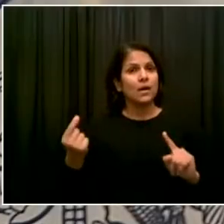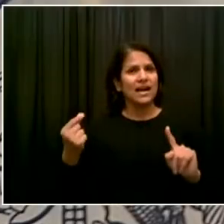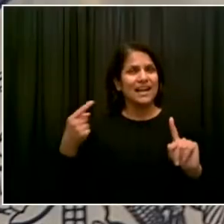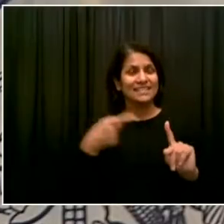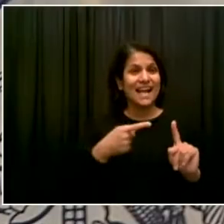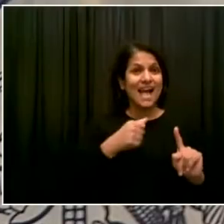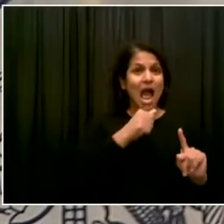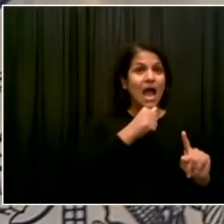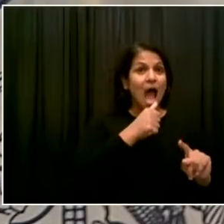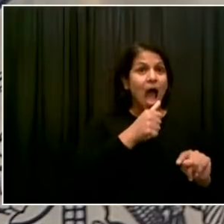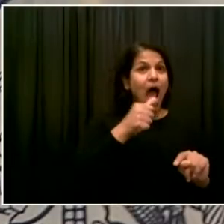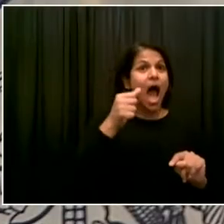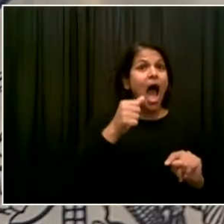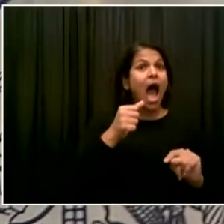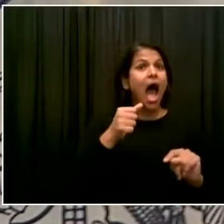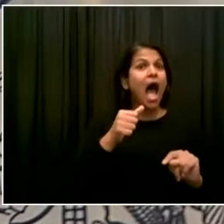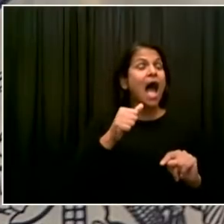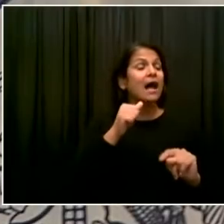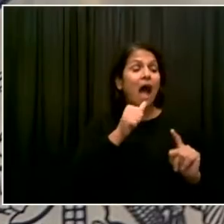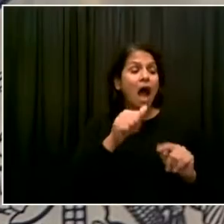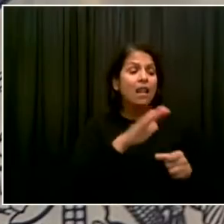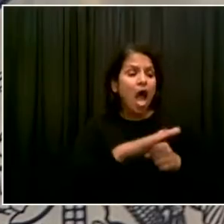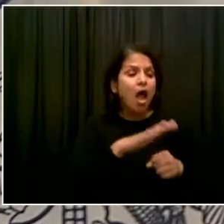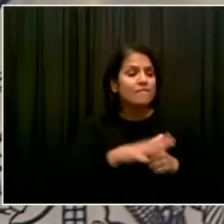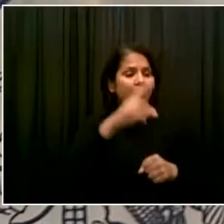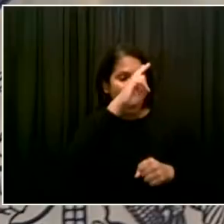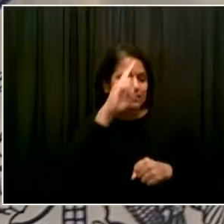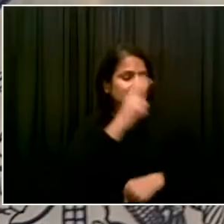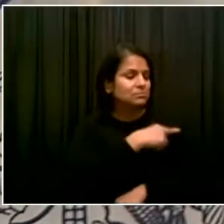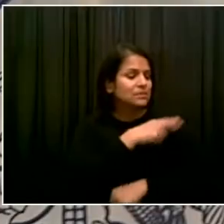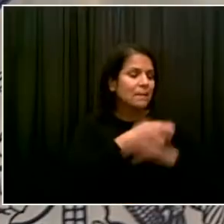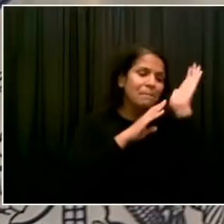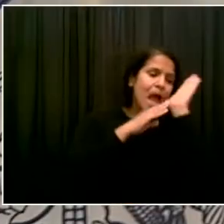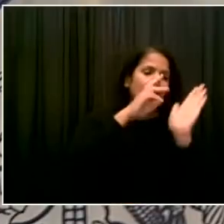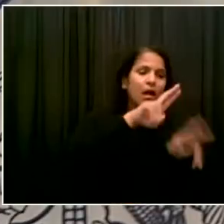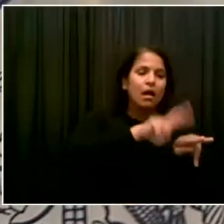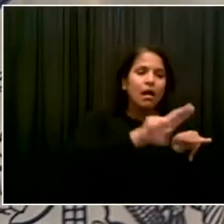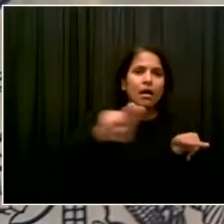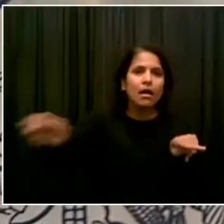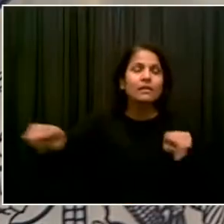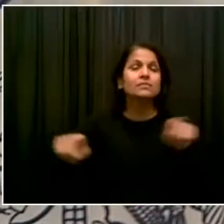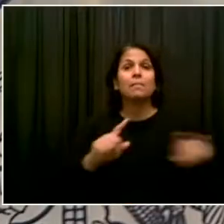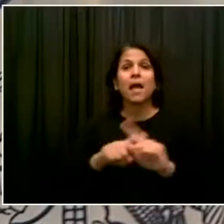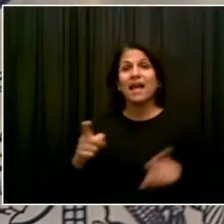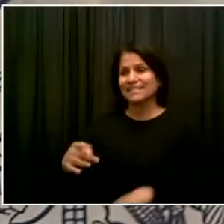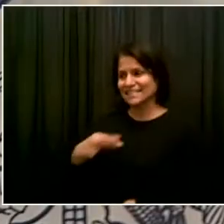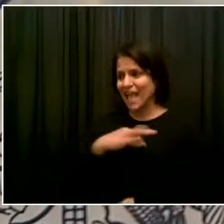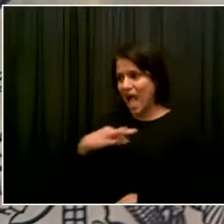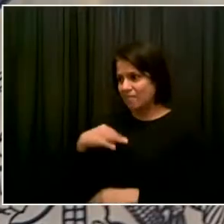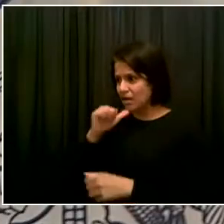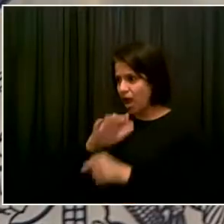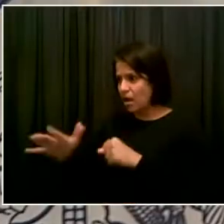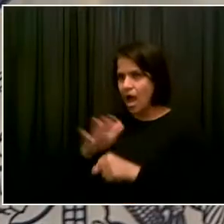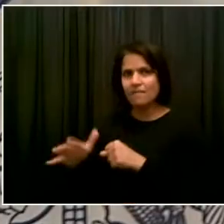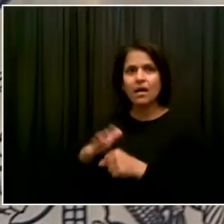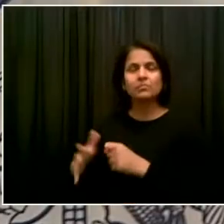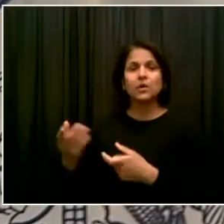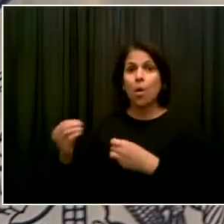HE IS CONCERNED WESEA E SURGE OF EVEN MILD CASES CONMIG INTO THE HOSPITALS IT COULD FLATTEN